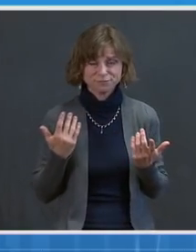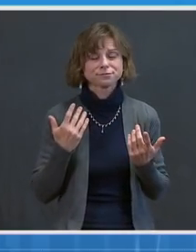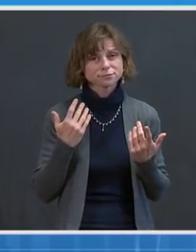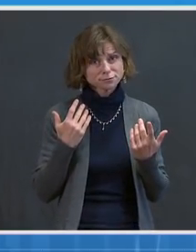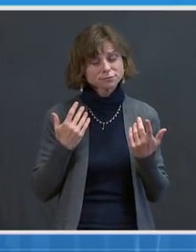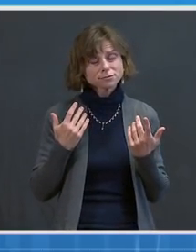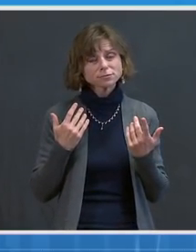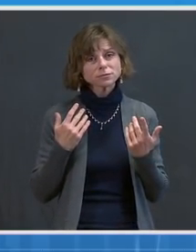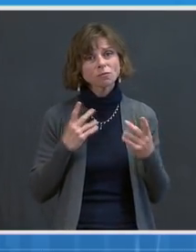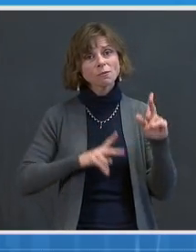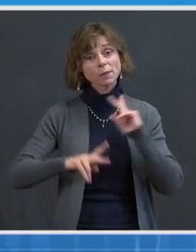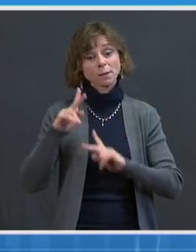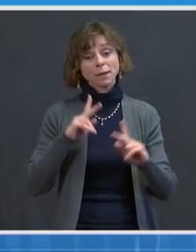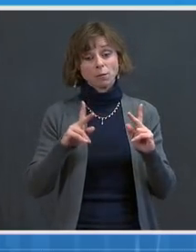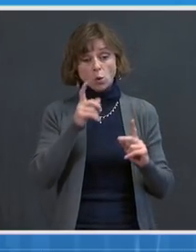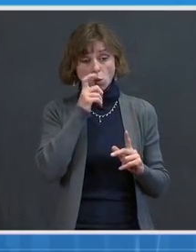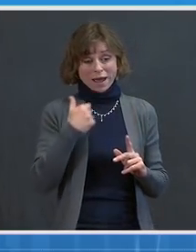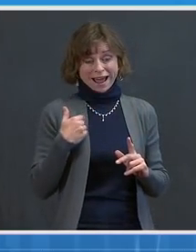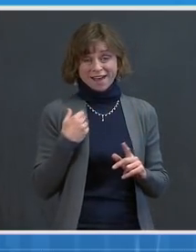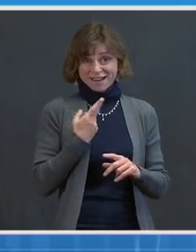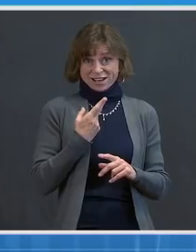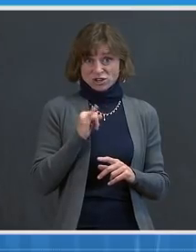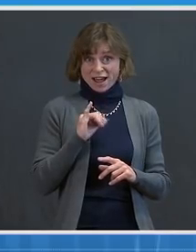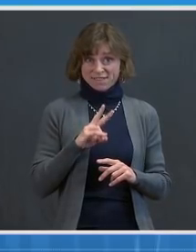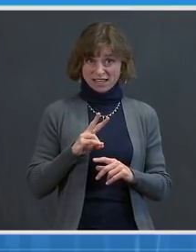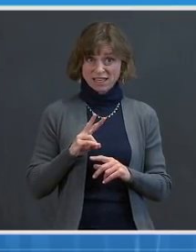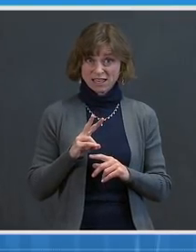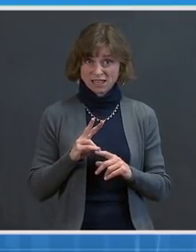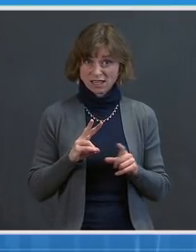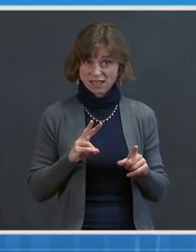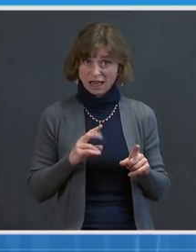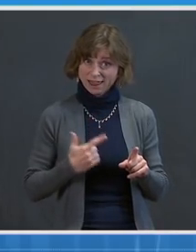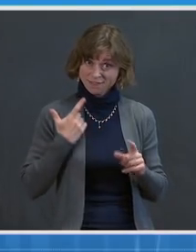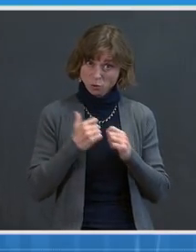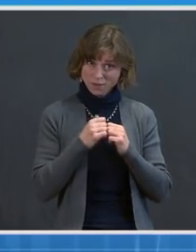persons living with HIV are often considered to be immunocompromised,